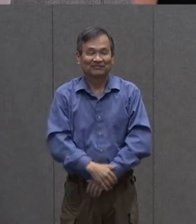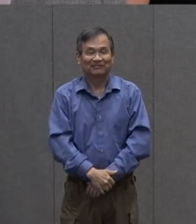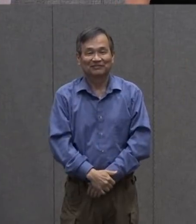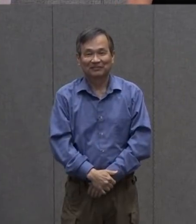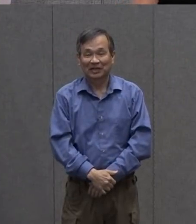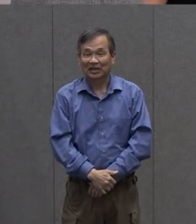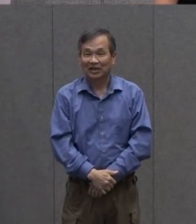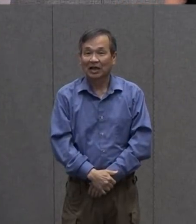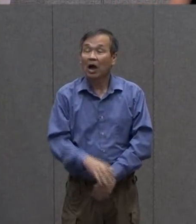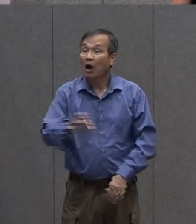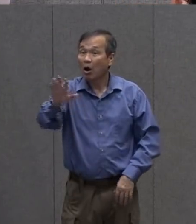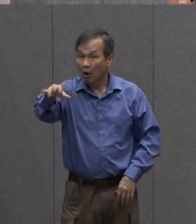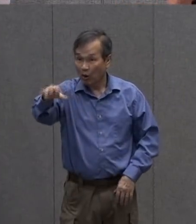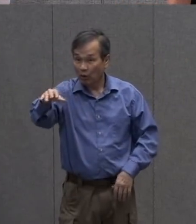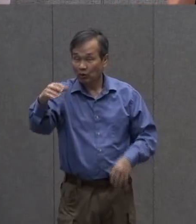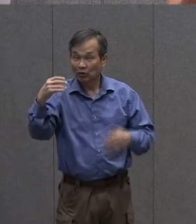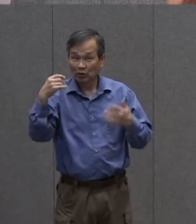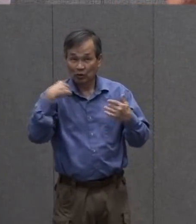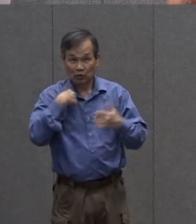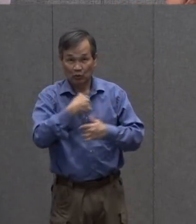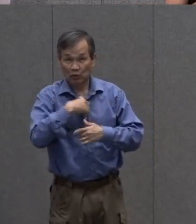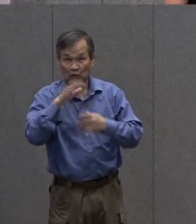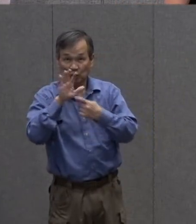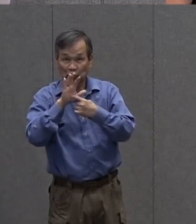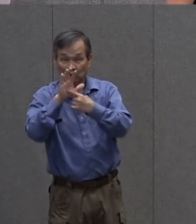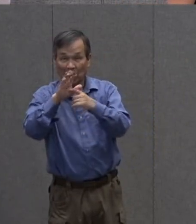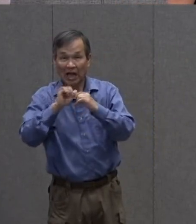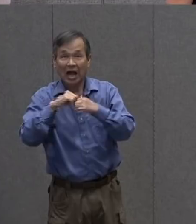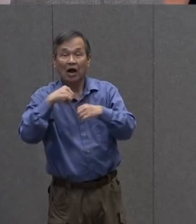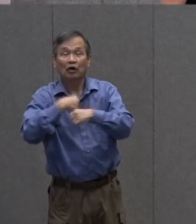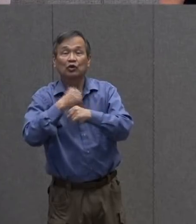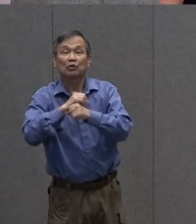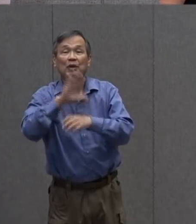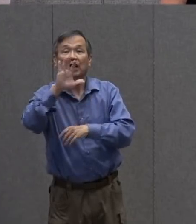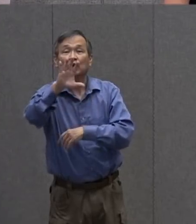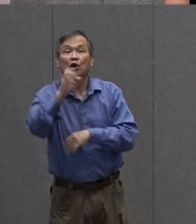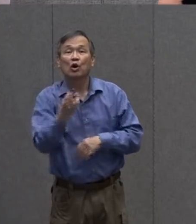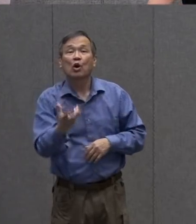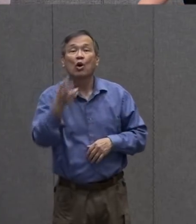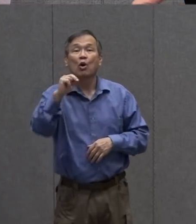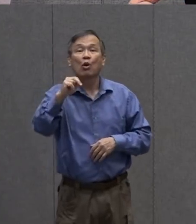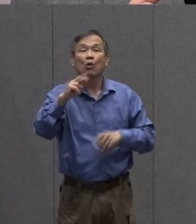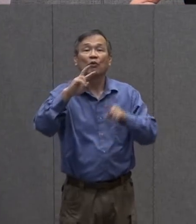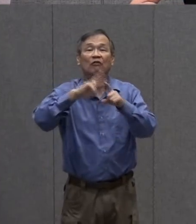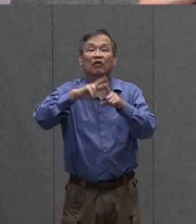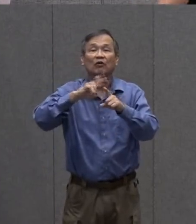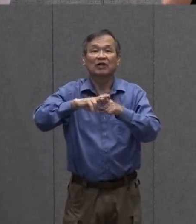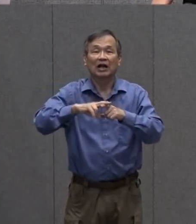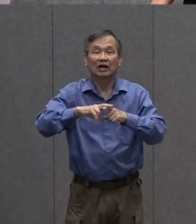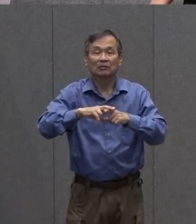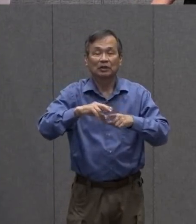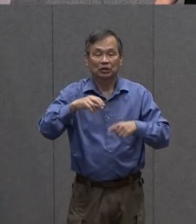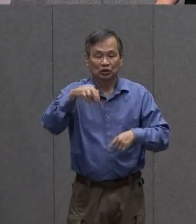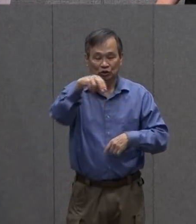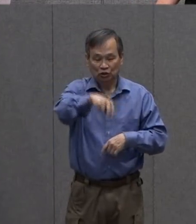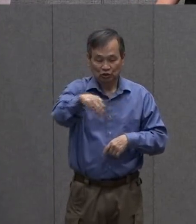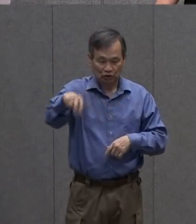Next, we're gonna take a minute to show you how you can make your own vocabulary checkers board so you can play this at home.